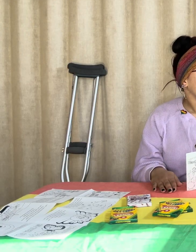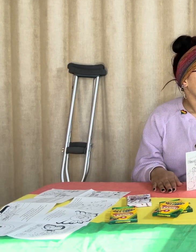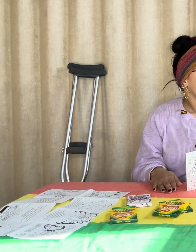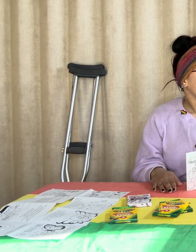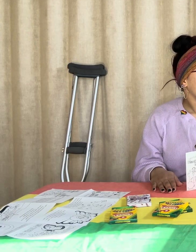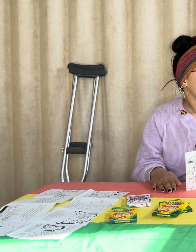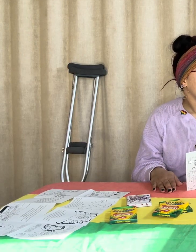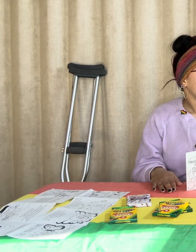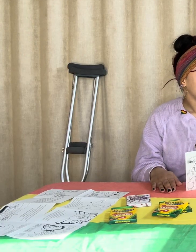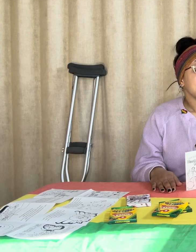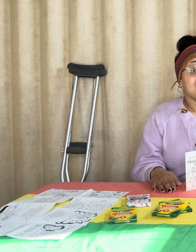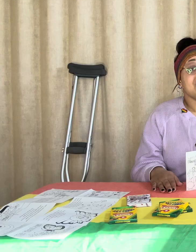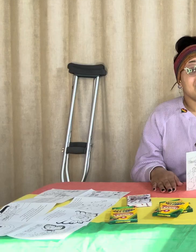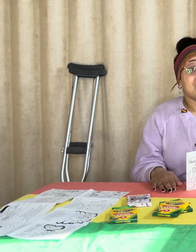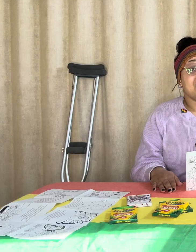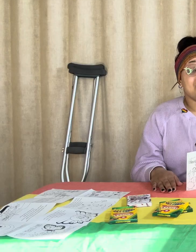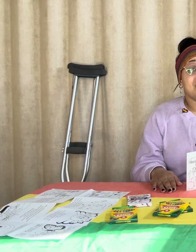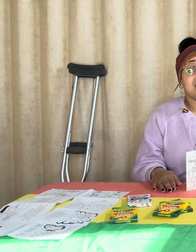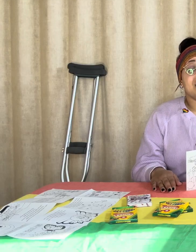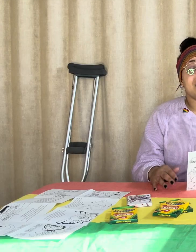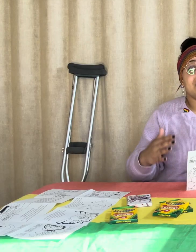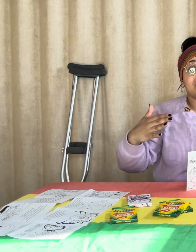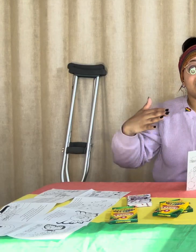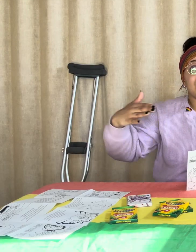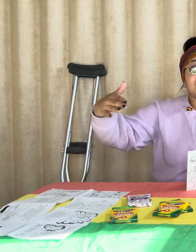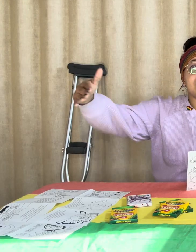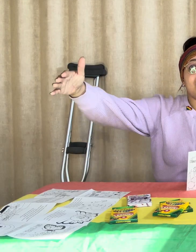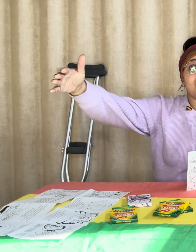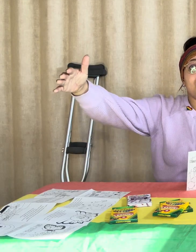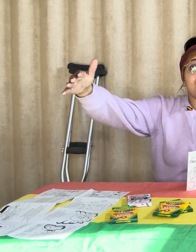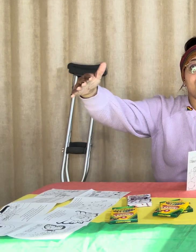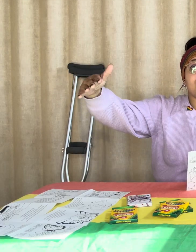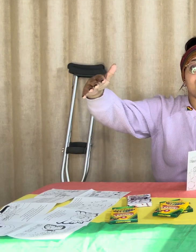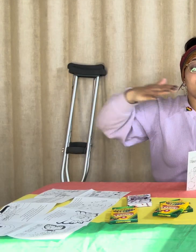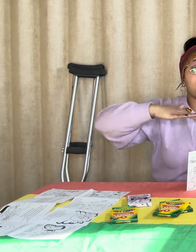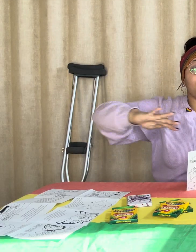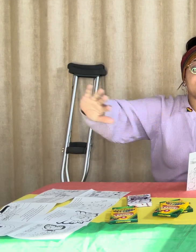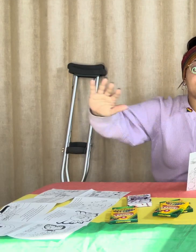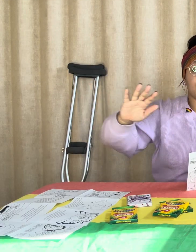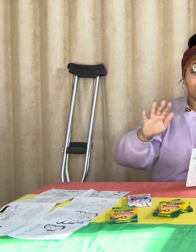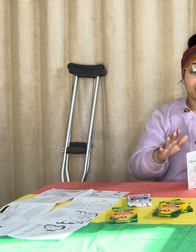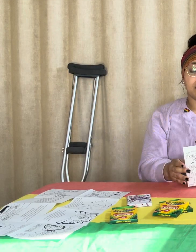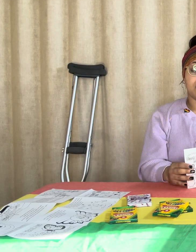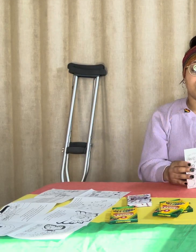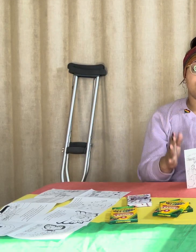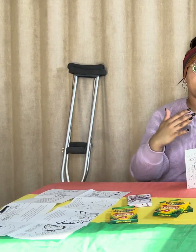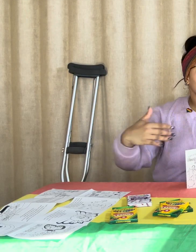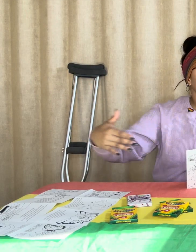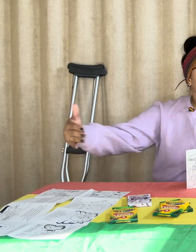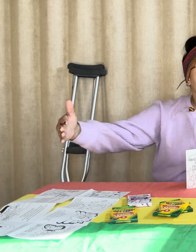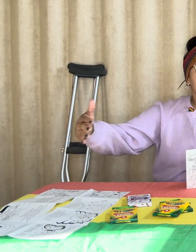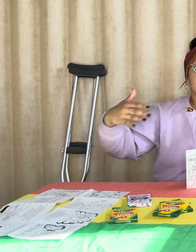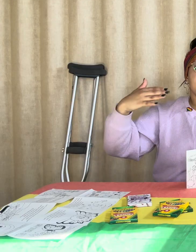Luther King Jr stood. Yes! KAMIAH: Yeah. And to see like that whole area, like around the whole pond